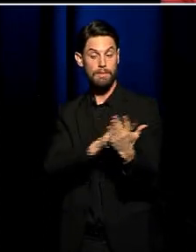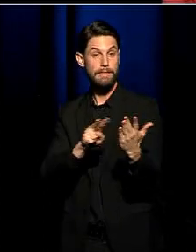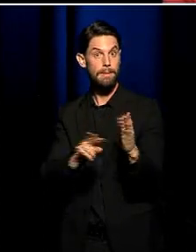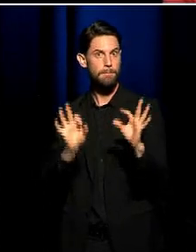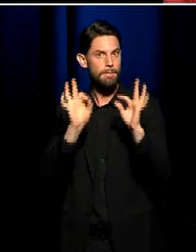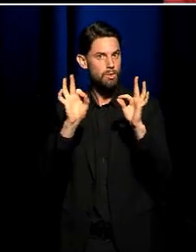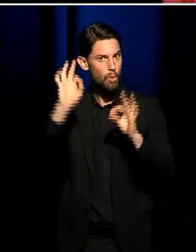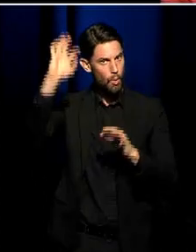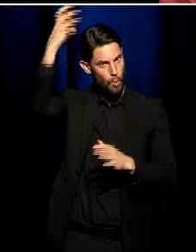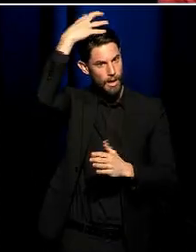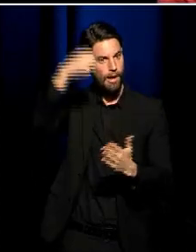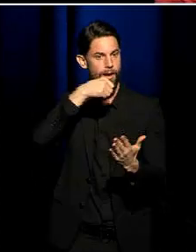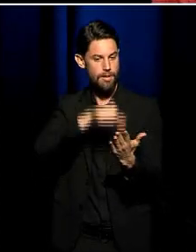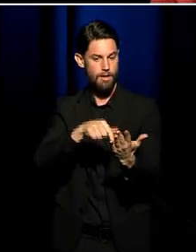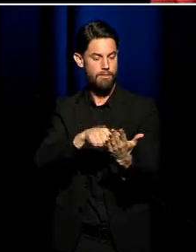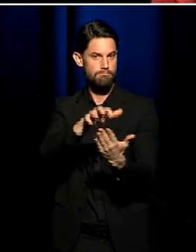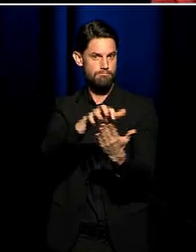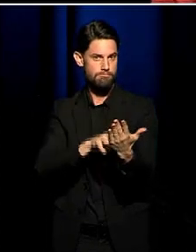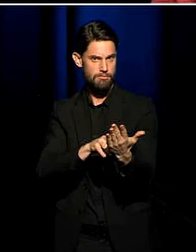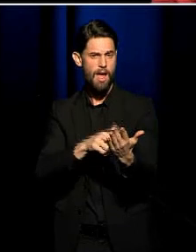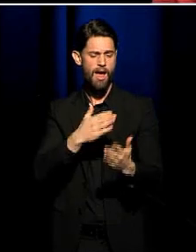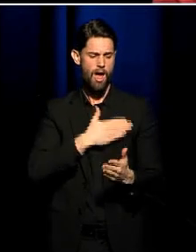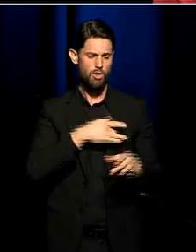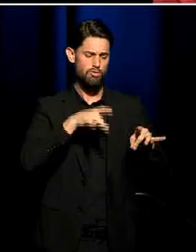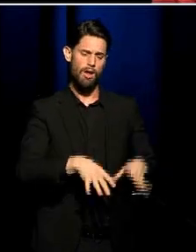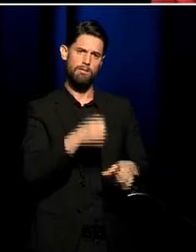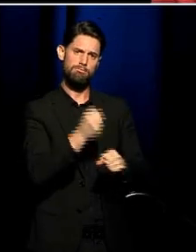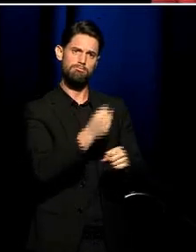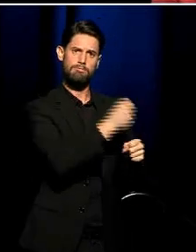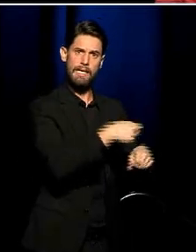Honourable Sir Peter Cosgrove AK MC, (retired), Governor-General of the